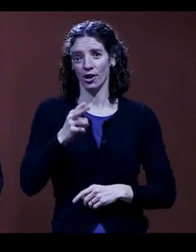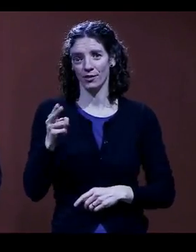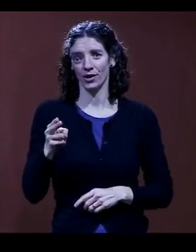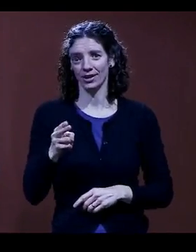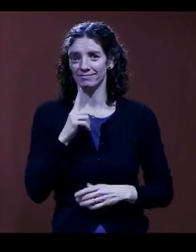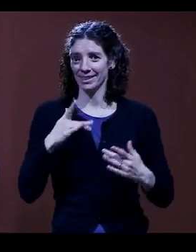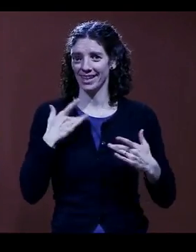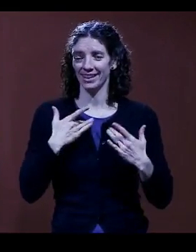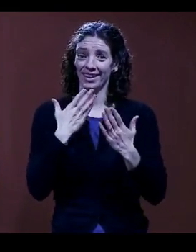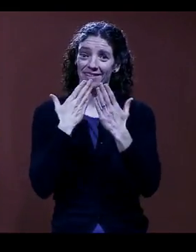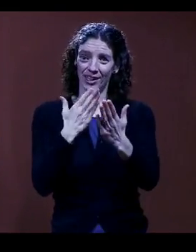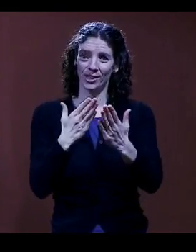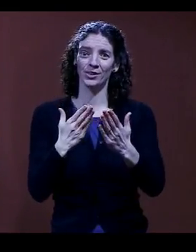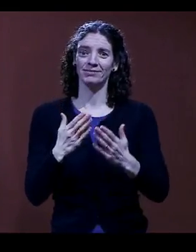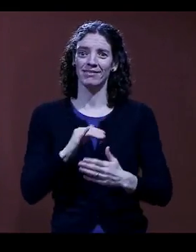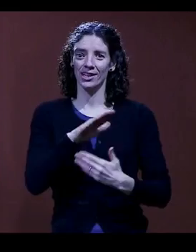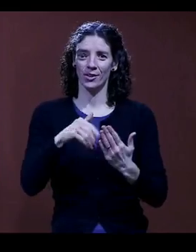Thank you, and that's all we have for today.